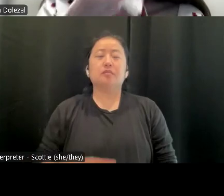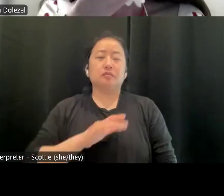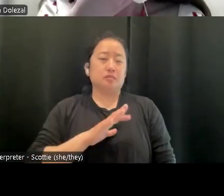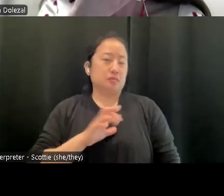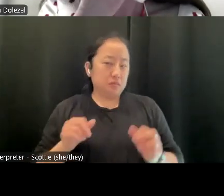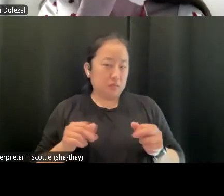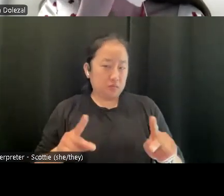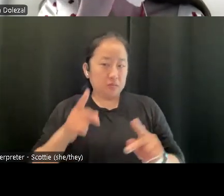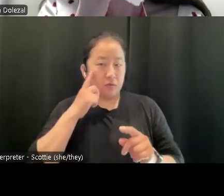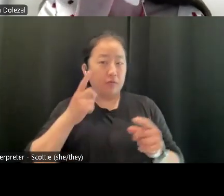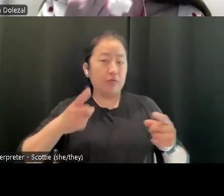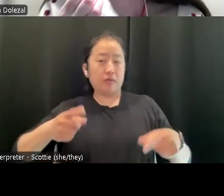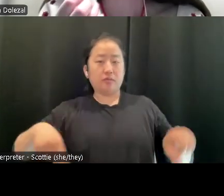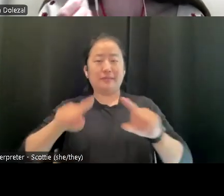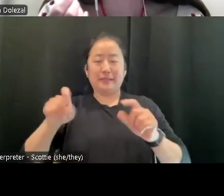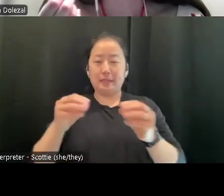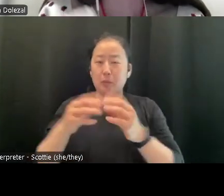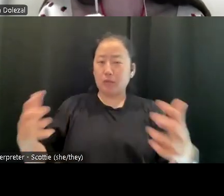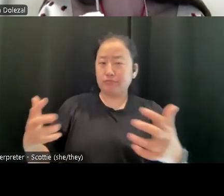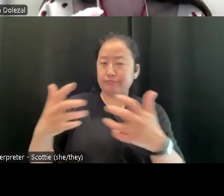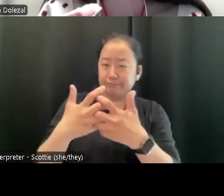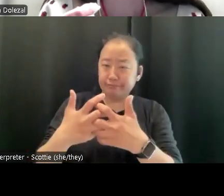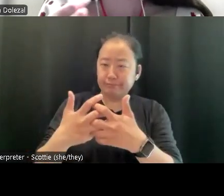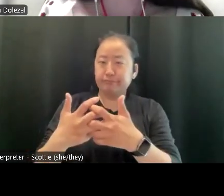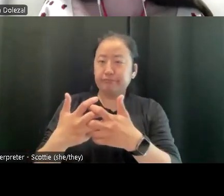might need something more customized but might have difficulty acquiring it